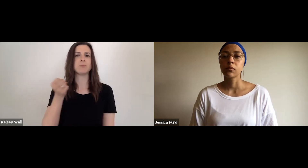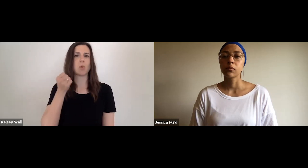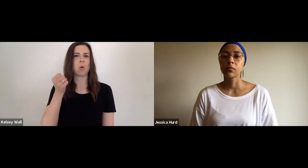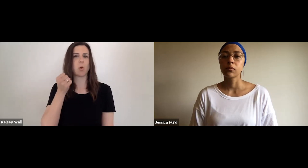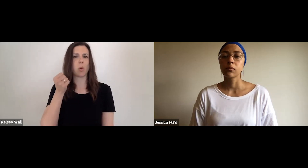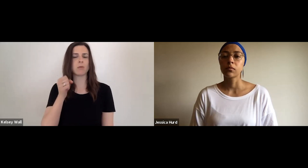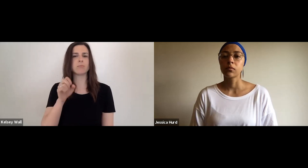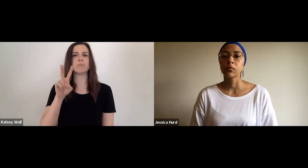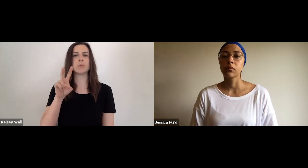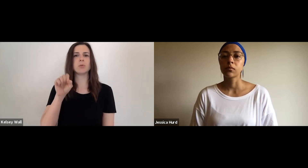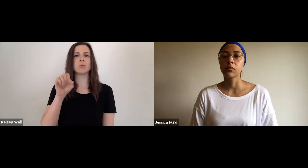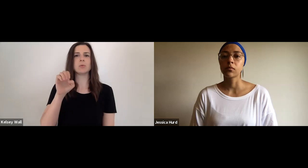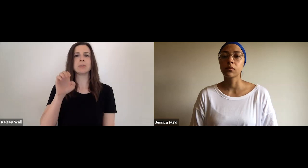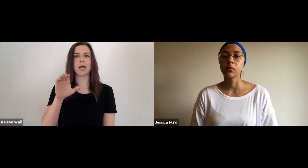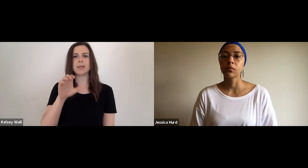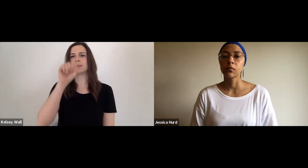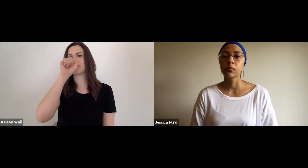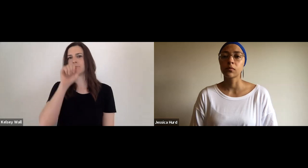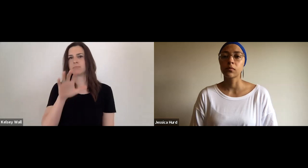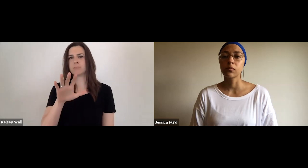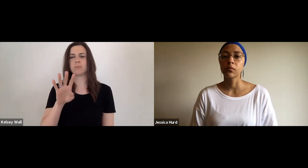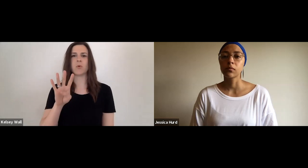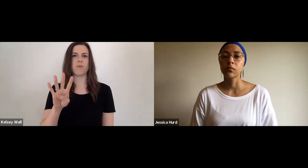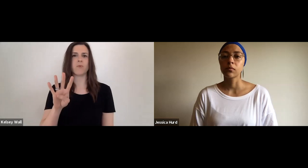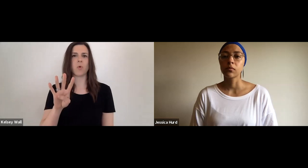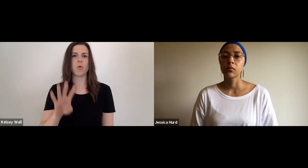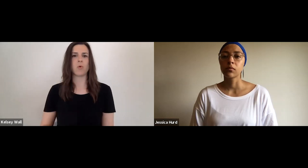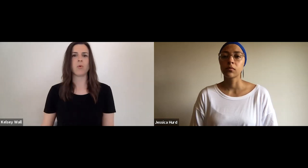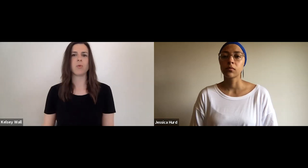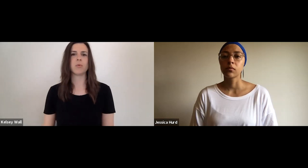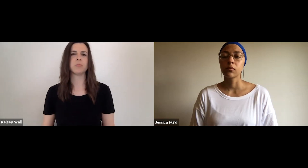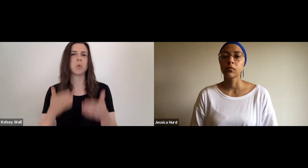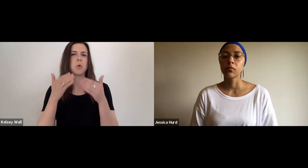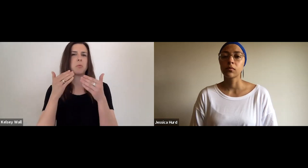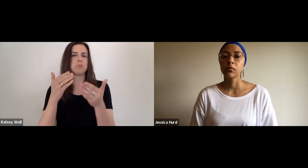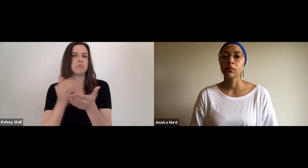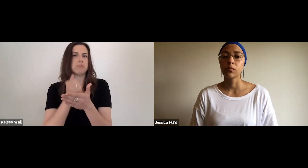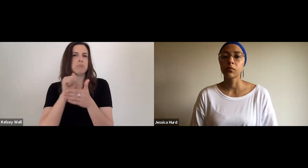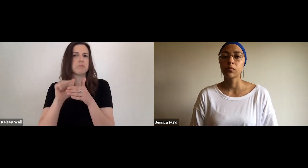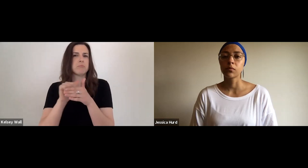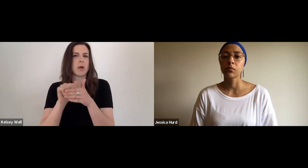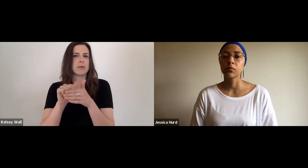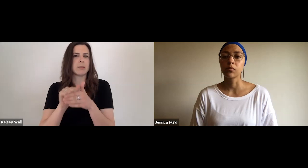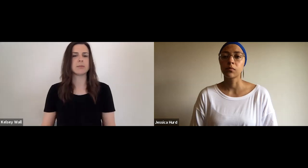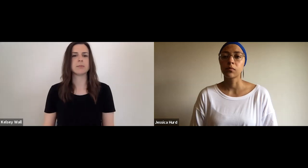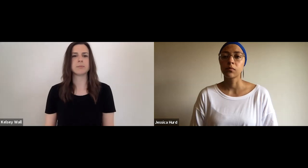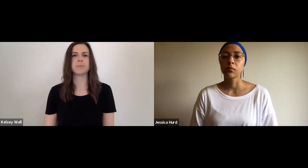You're gonna take a breath in for 3 seconds, hold it for two seconds, and then breathe out for 4 seconds.